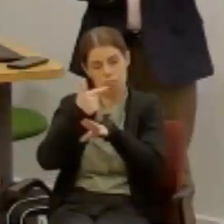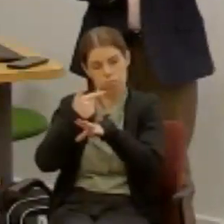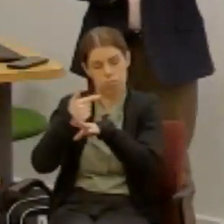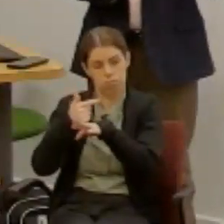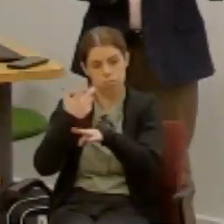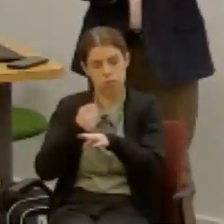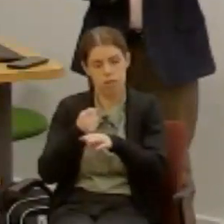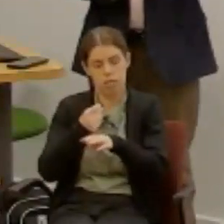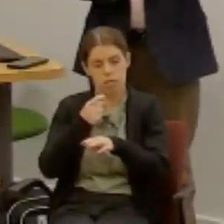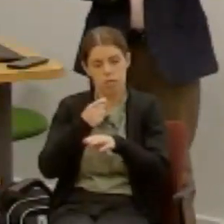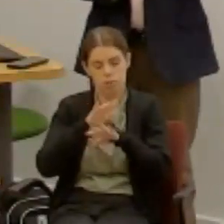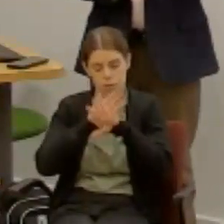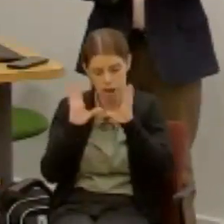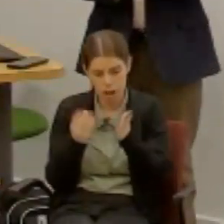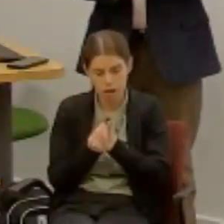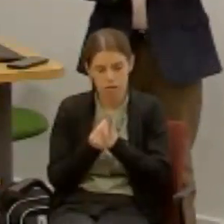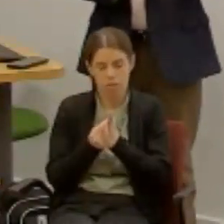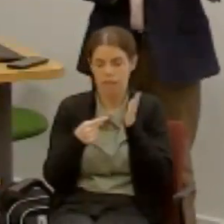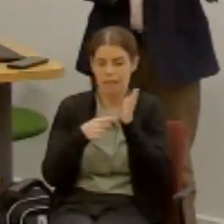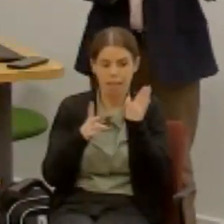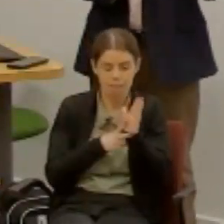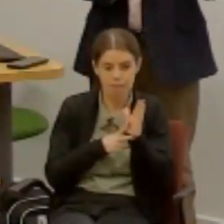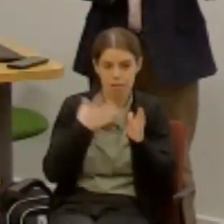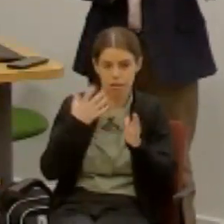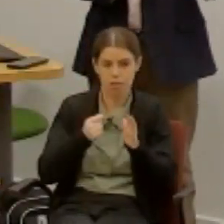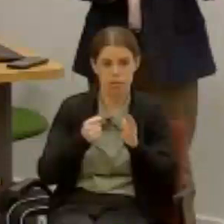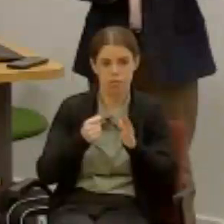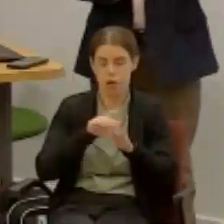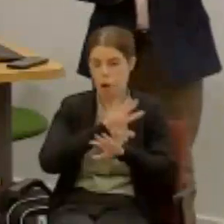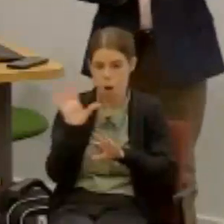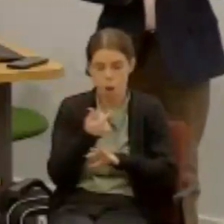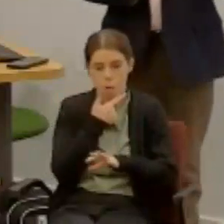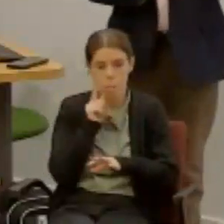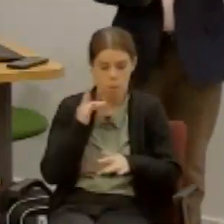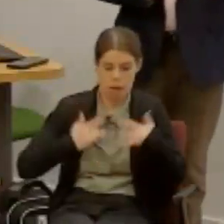sure it done properly and that came out huge upturn interests were a lot of people were